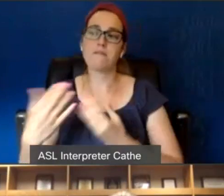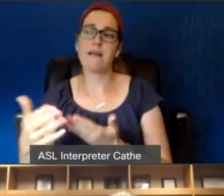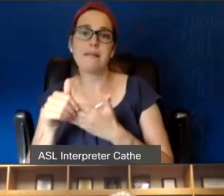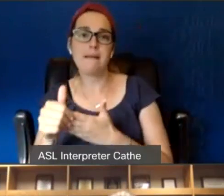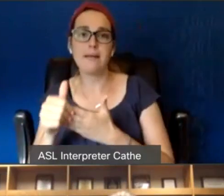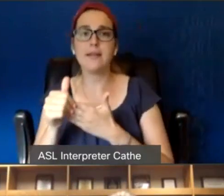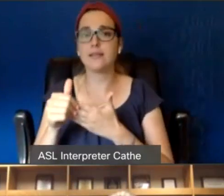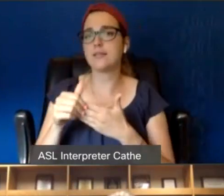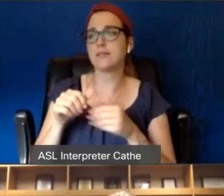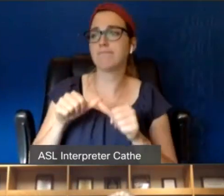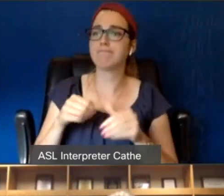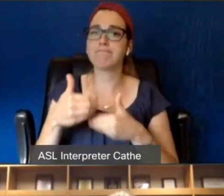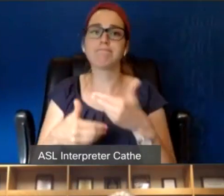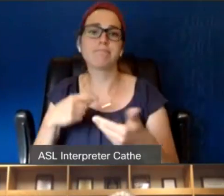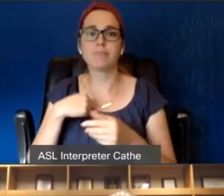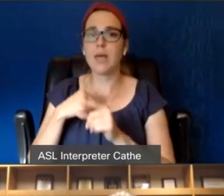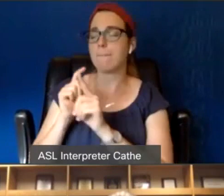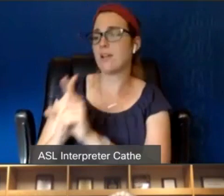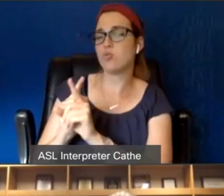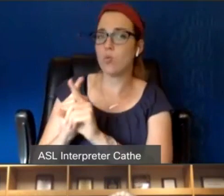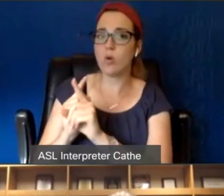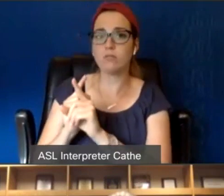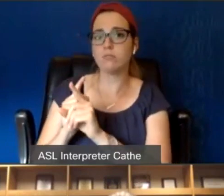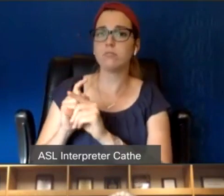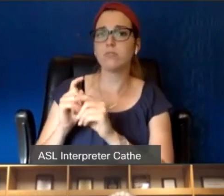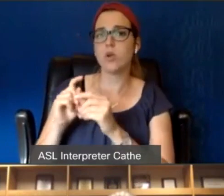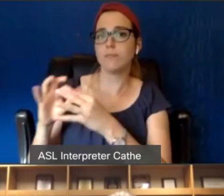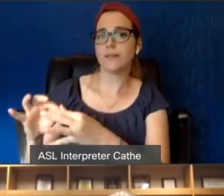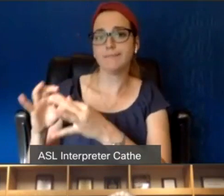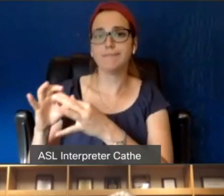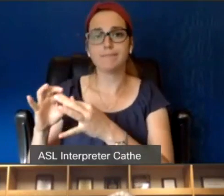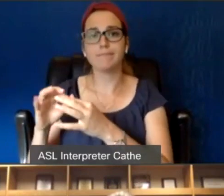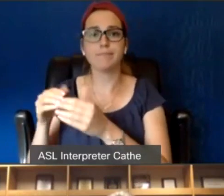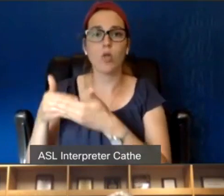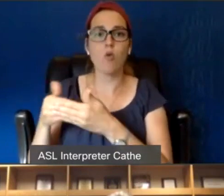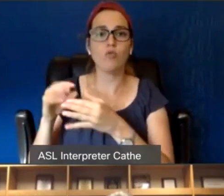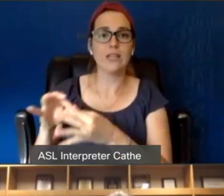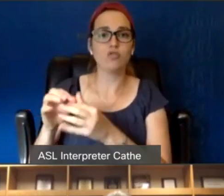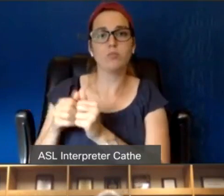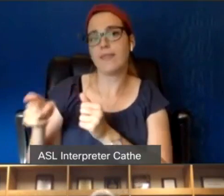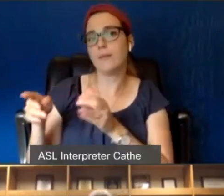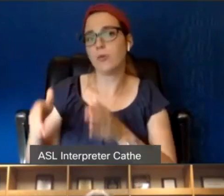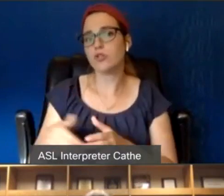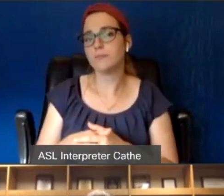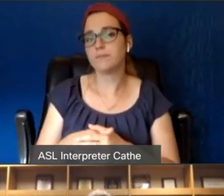Just being a mentor and bonding like that close bond with them. Thank you Sophia.